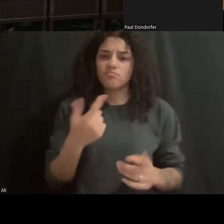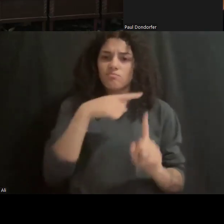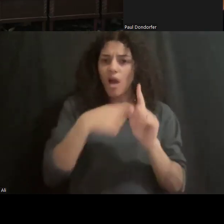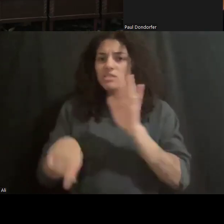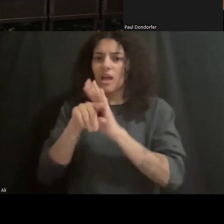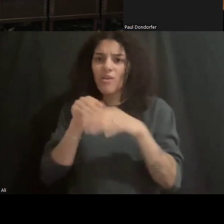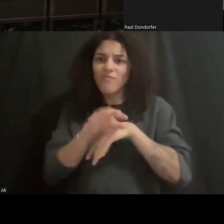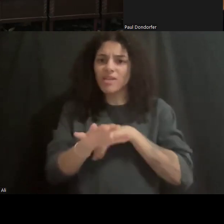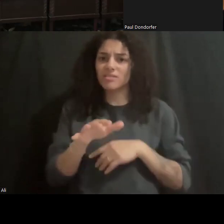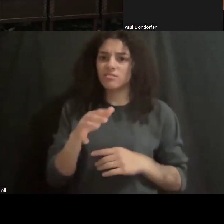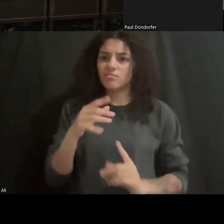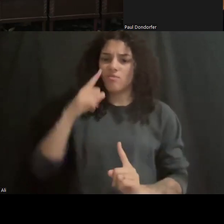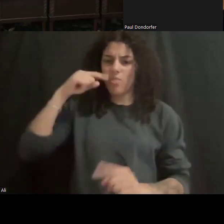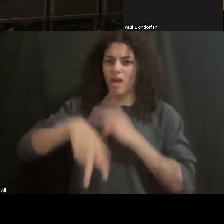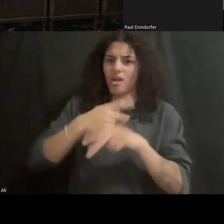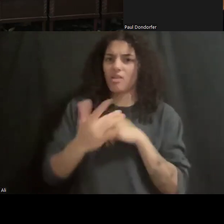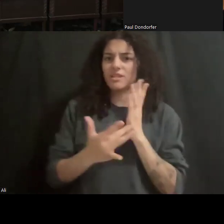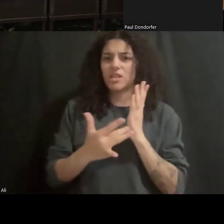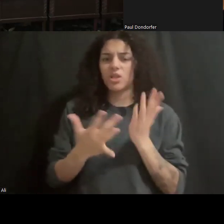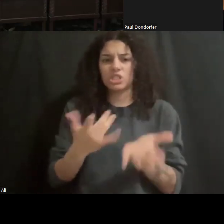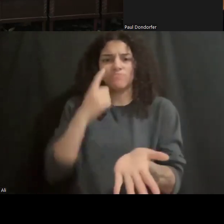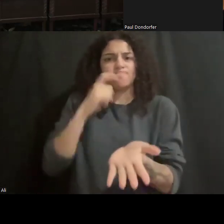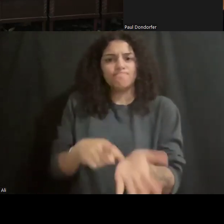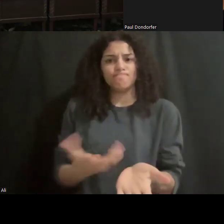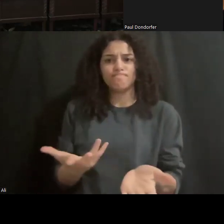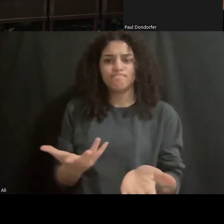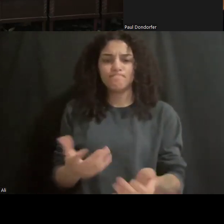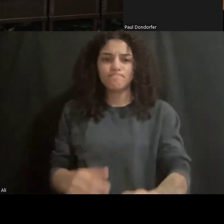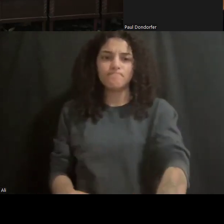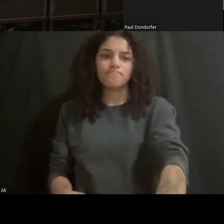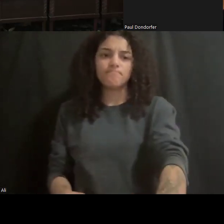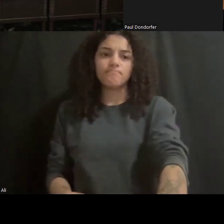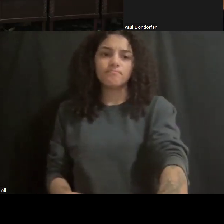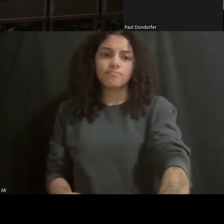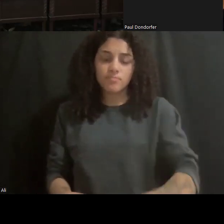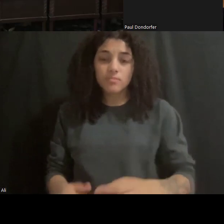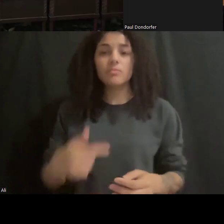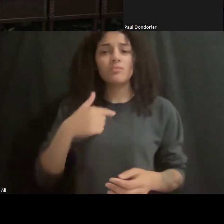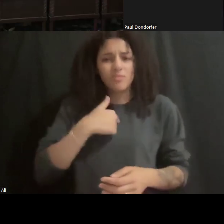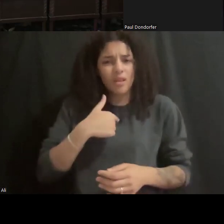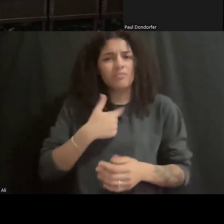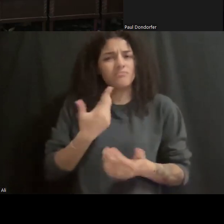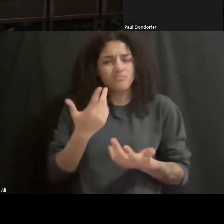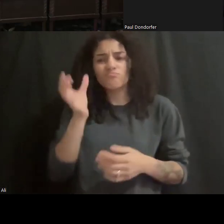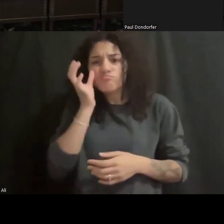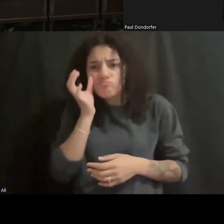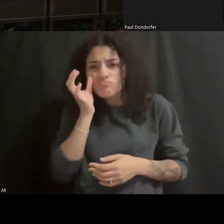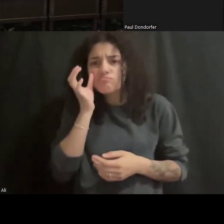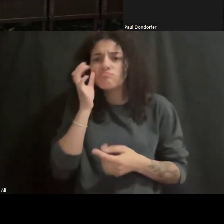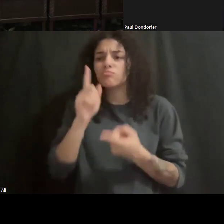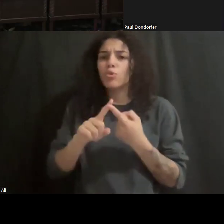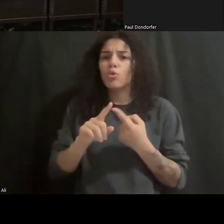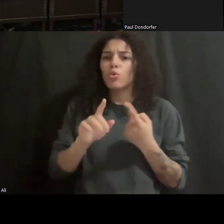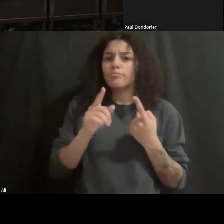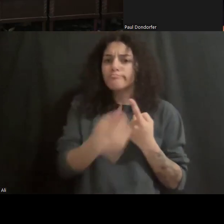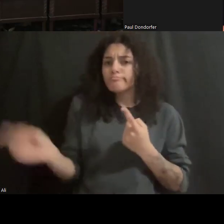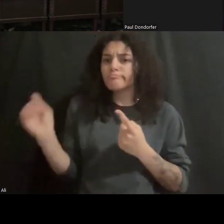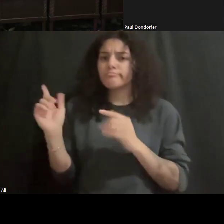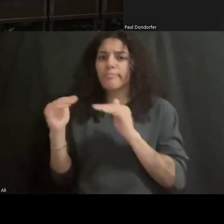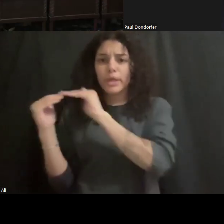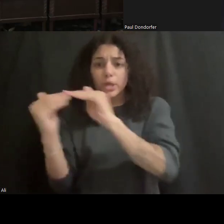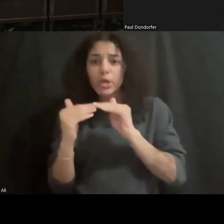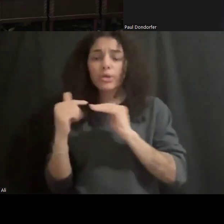technology I have to listen to the conversations I had with my I have with my constituents And while